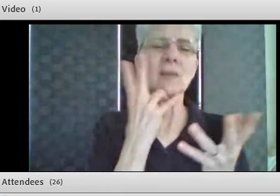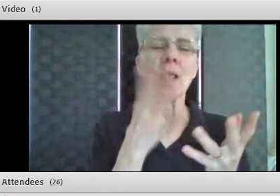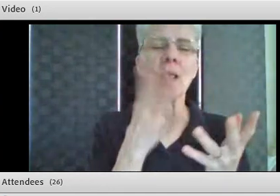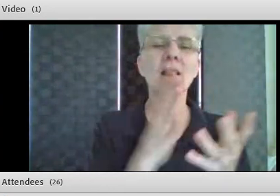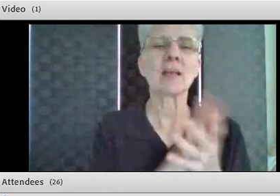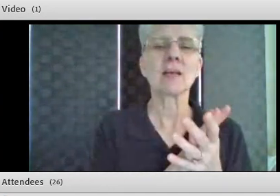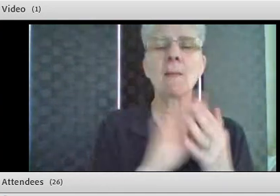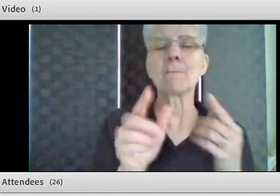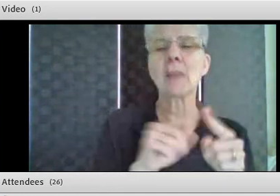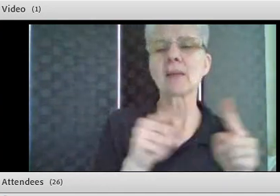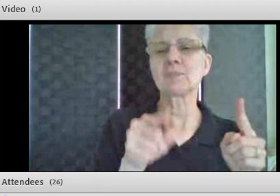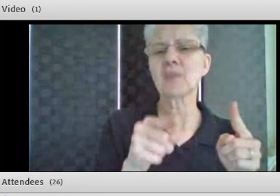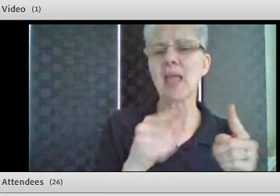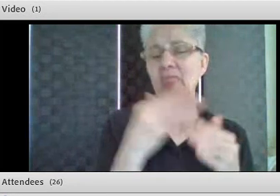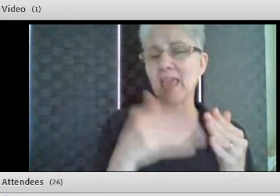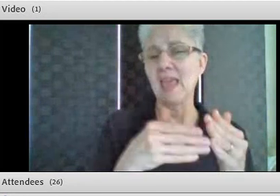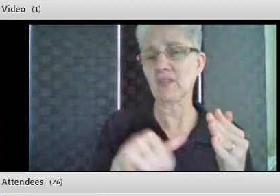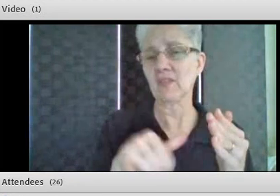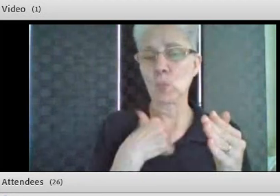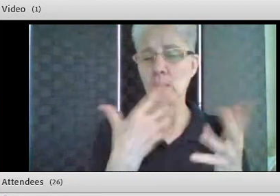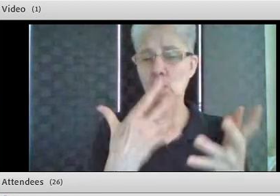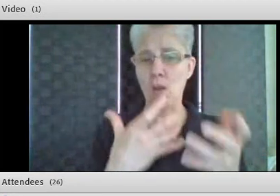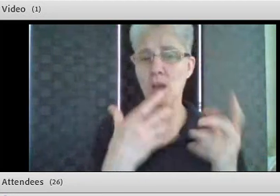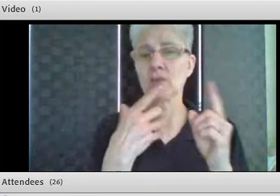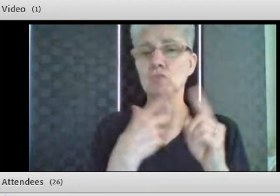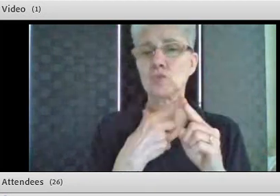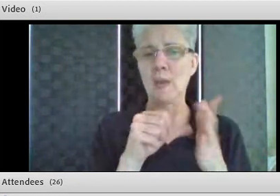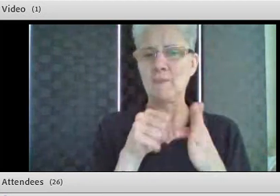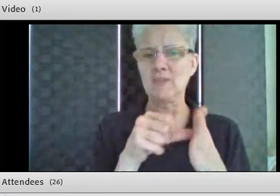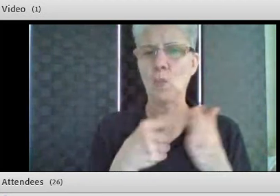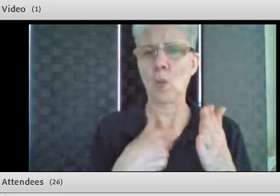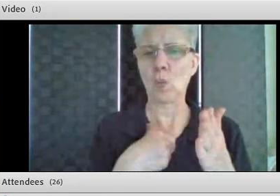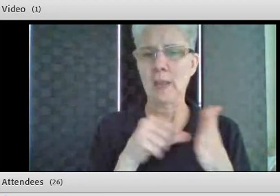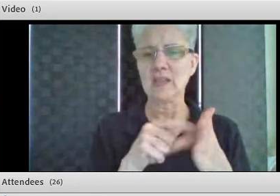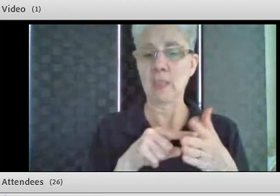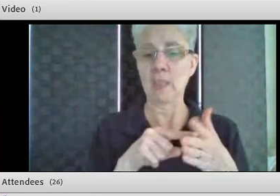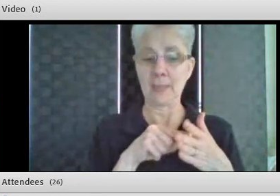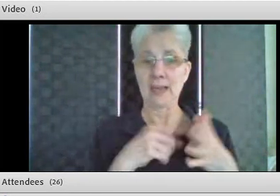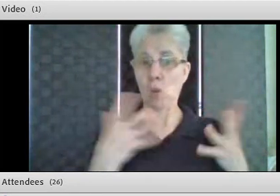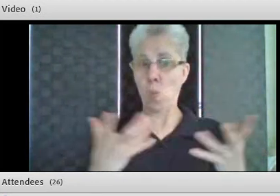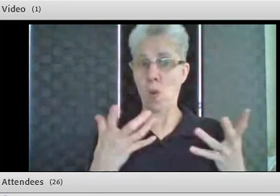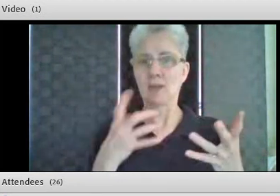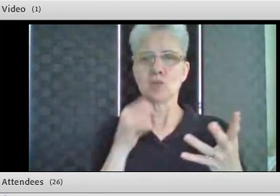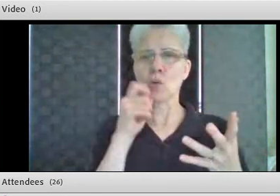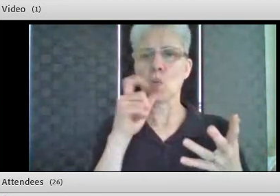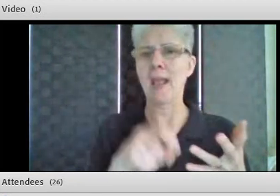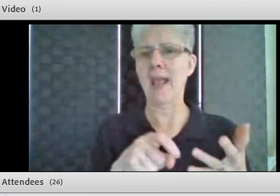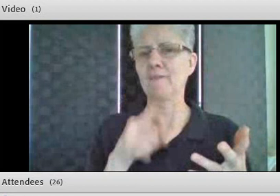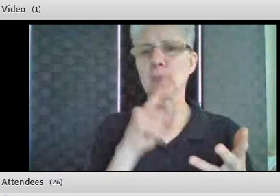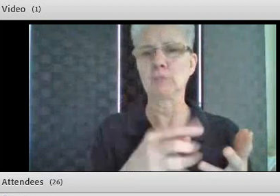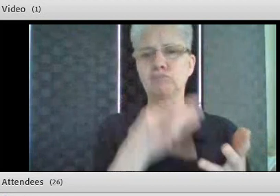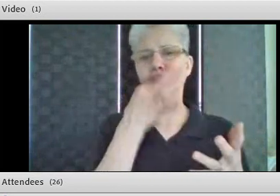Hilary: We'll call it music with harmonica. Ryan: Yeah, we'll call it music. Hilary: Yeah. You'll see what I mean. Ryan: You know, we -- At the end of this,